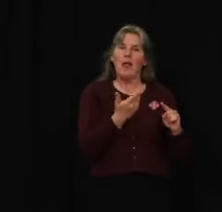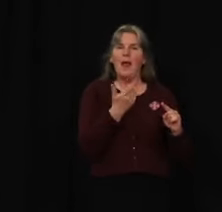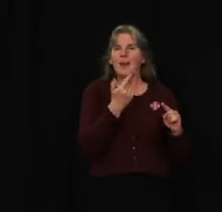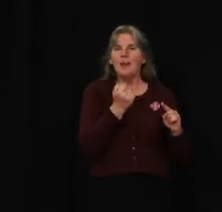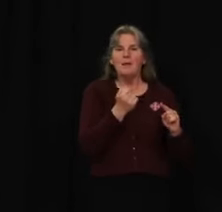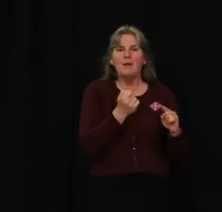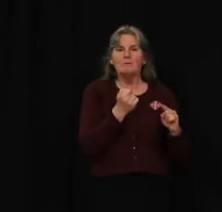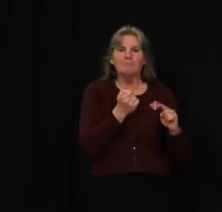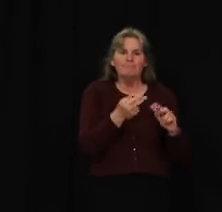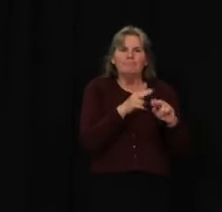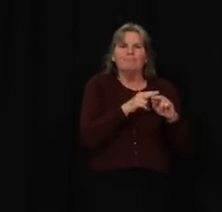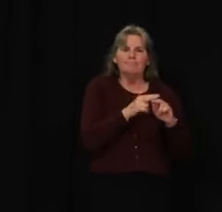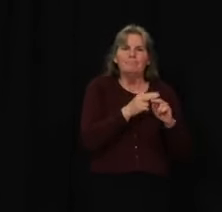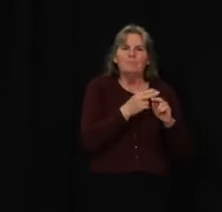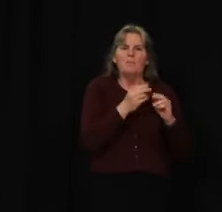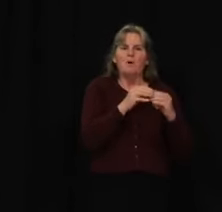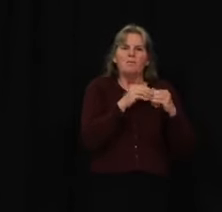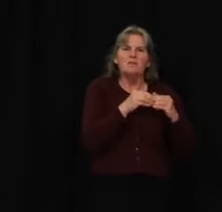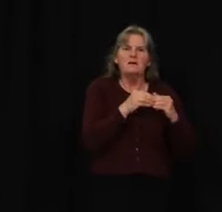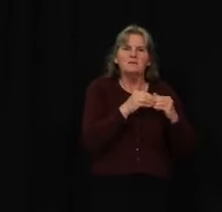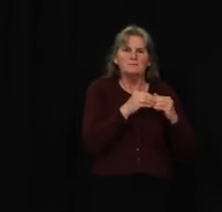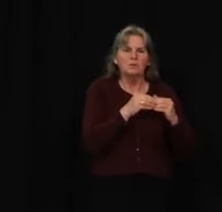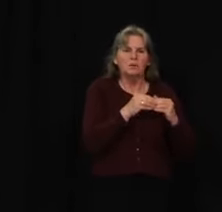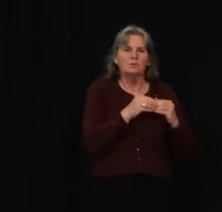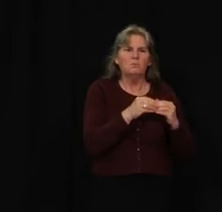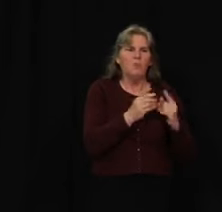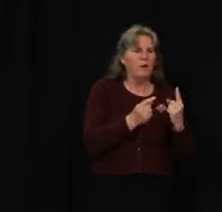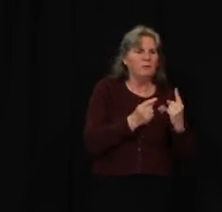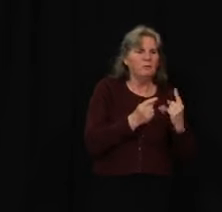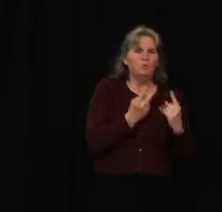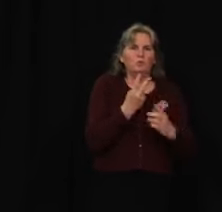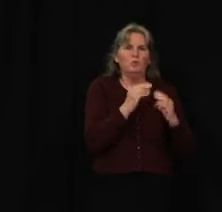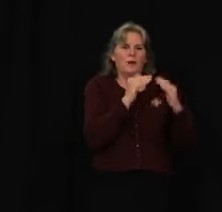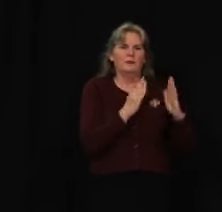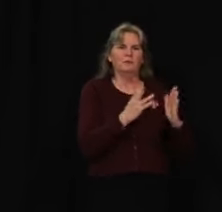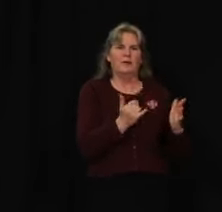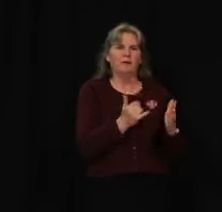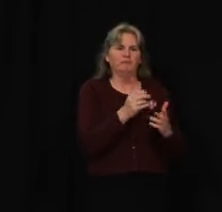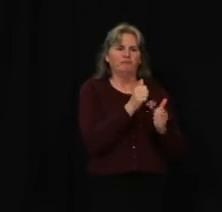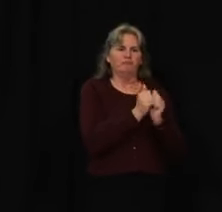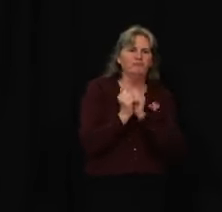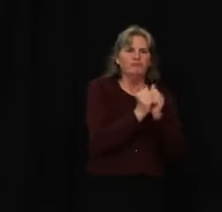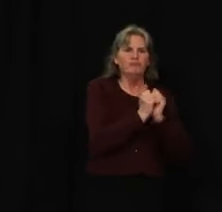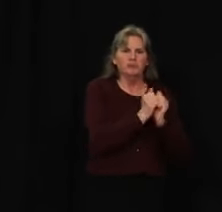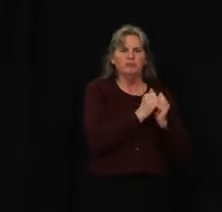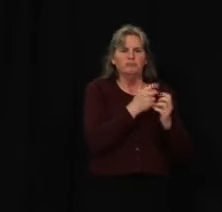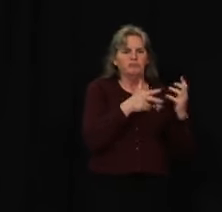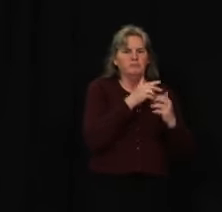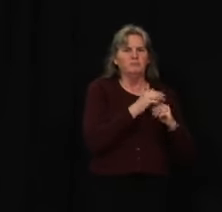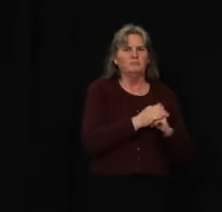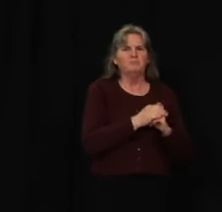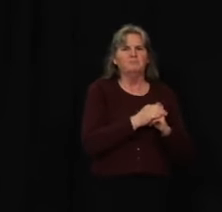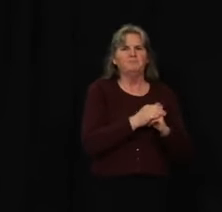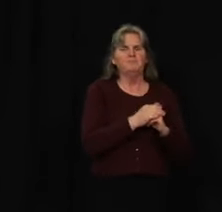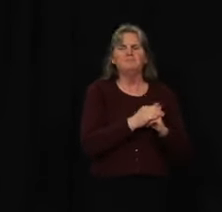expanding the domestic bubble to two instead of one household. Last week, I spoke of those who